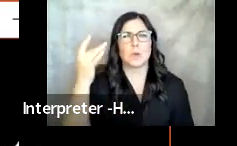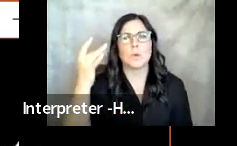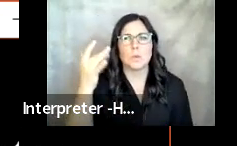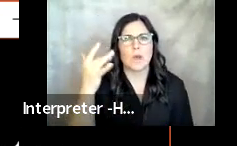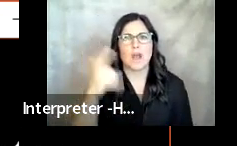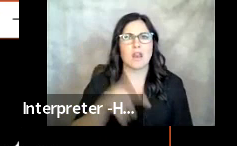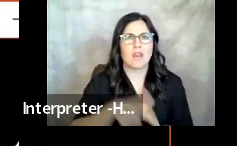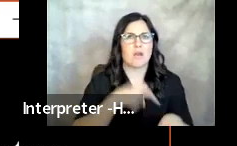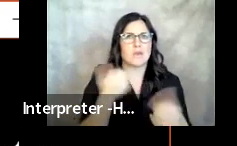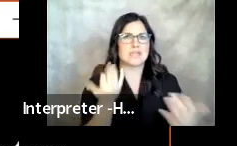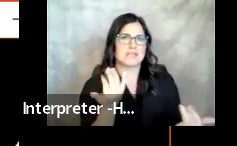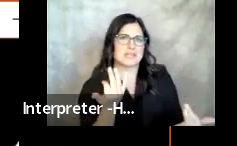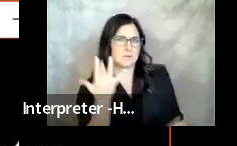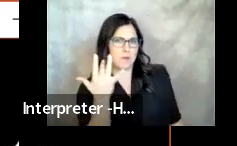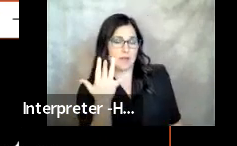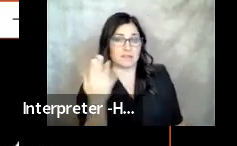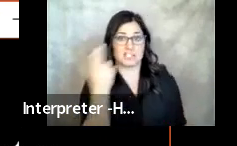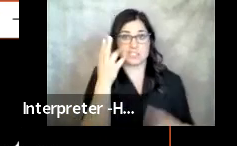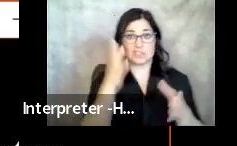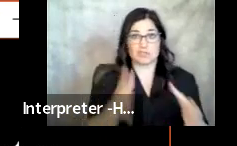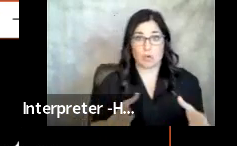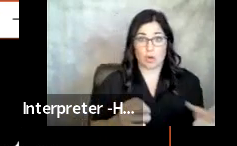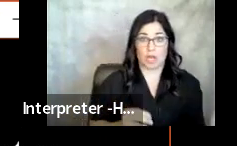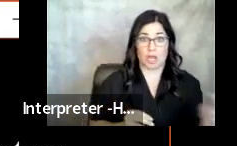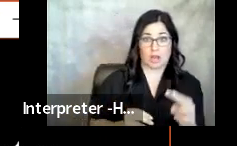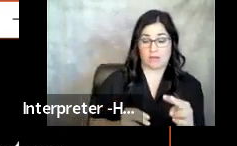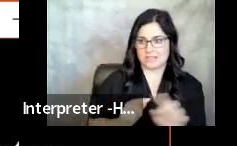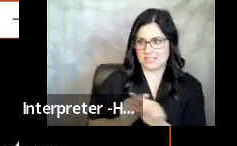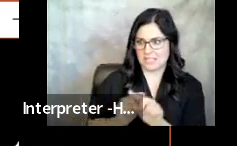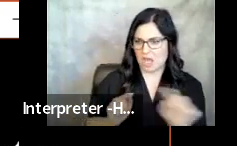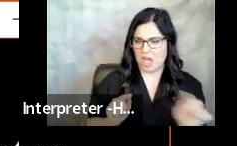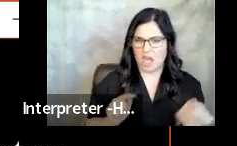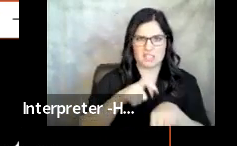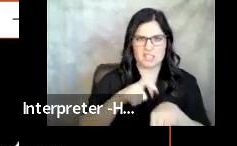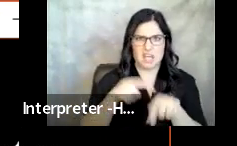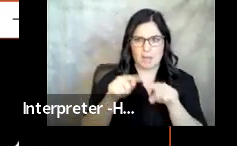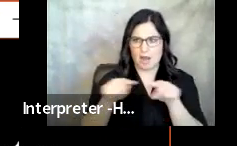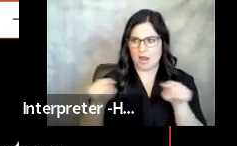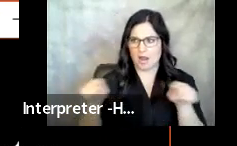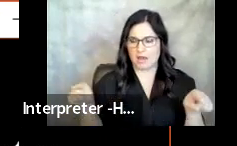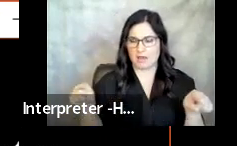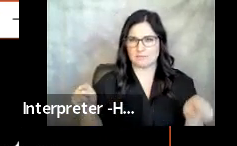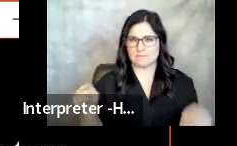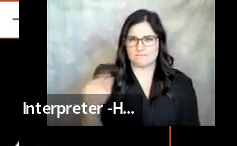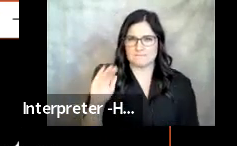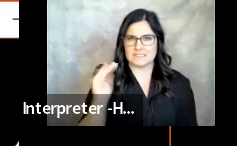Where any historian should look at that and see some. Glaring questions?